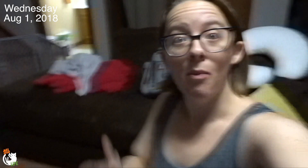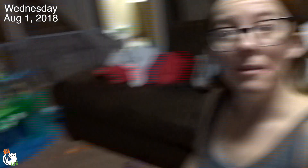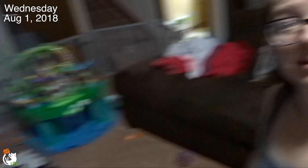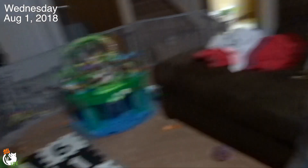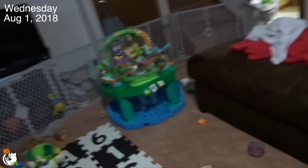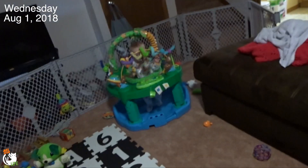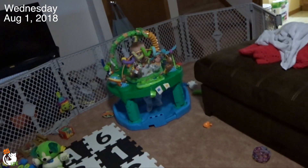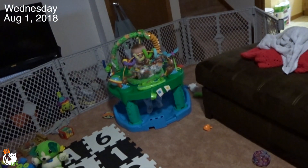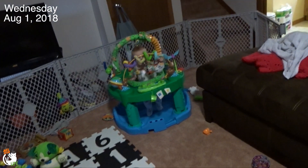Good morning!